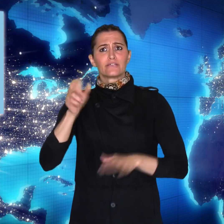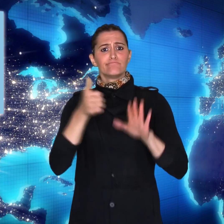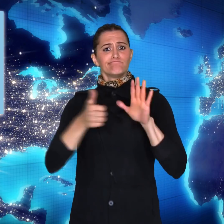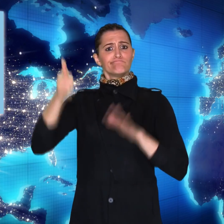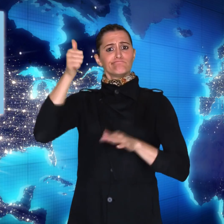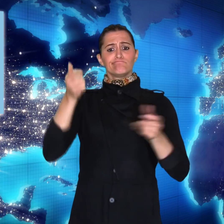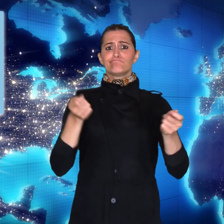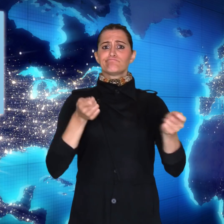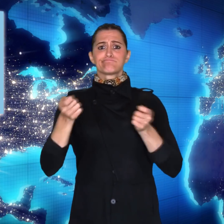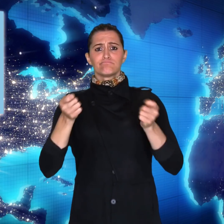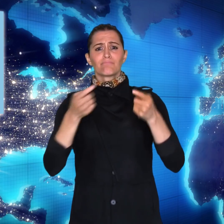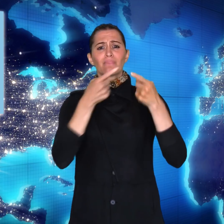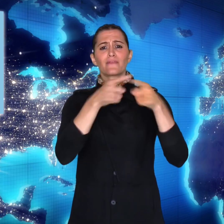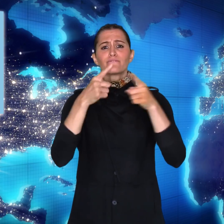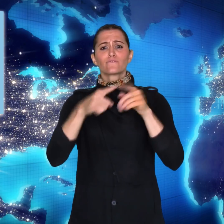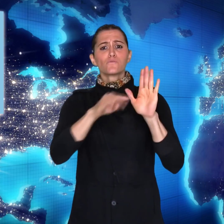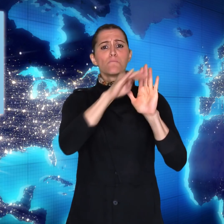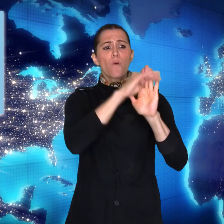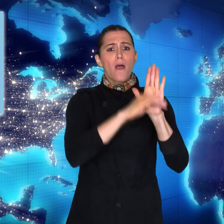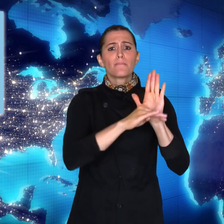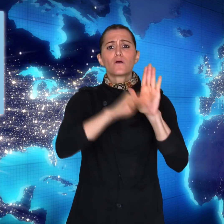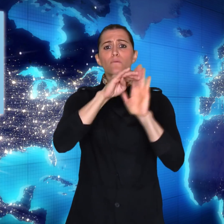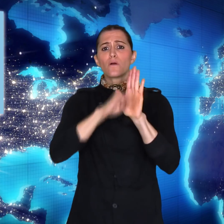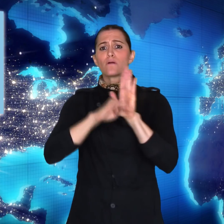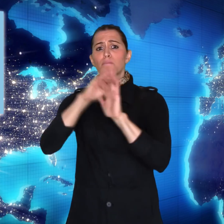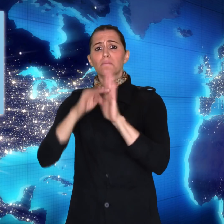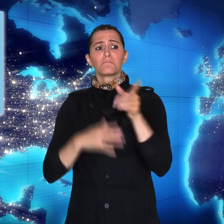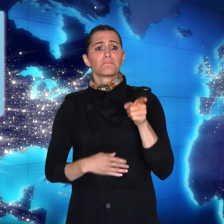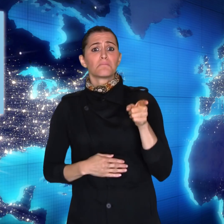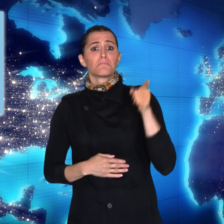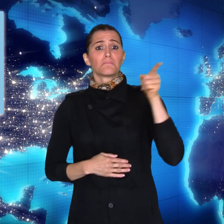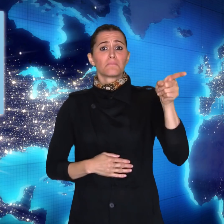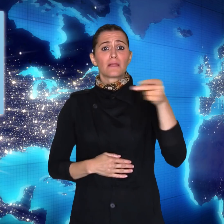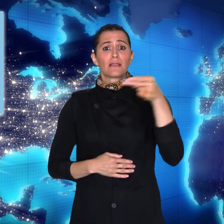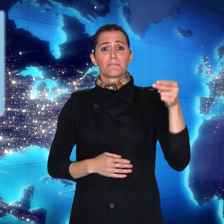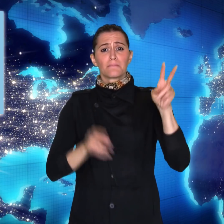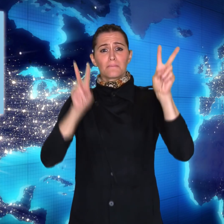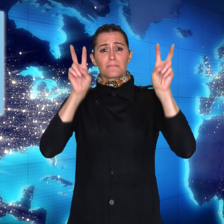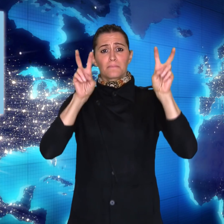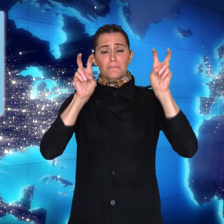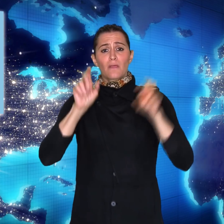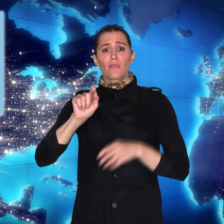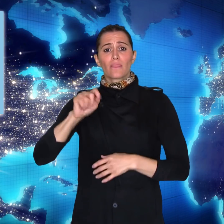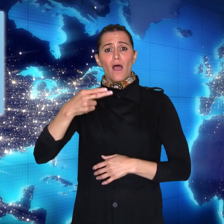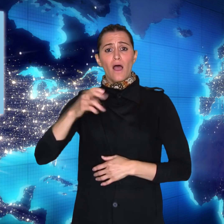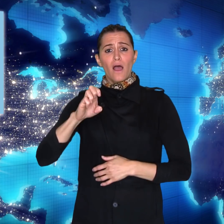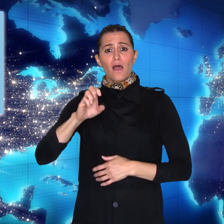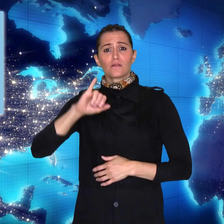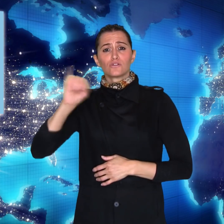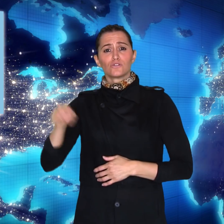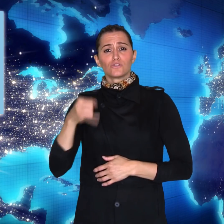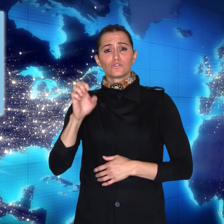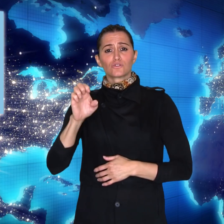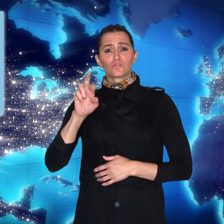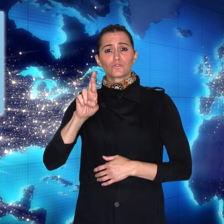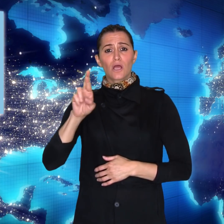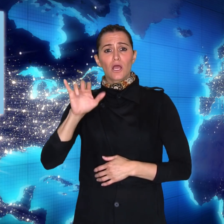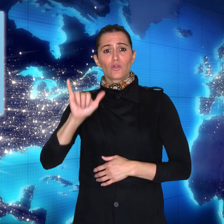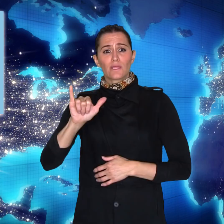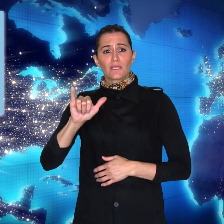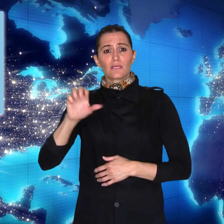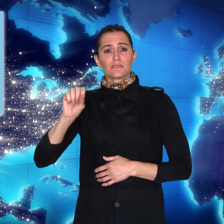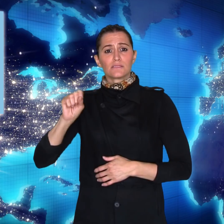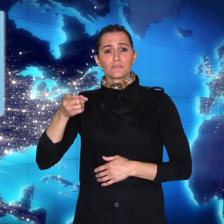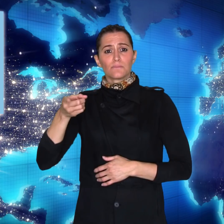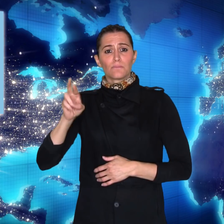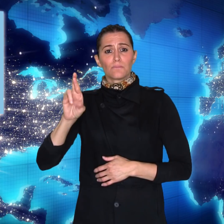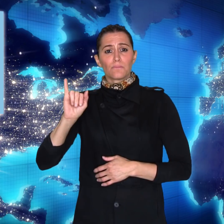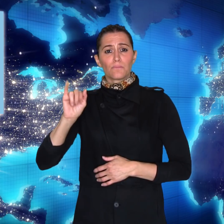producer for programs including "The